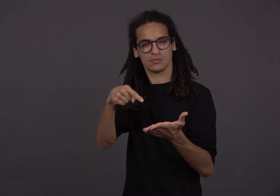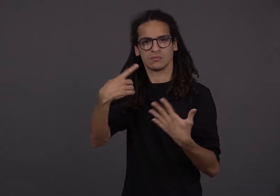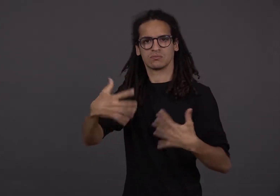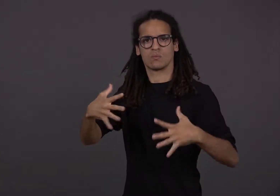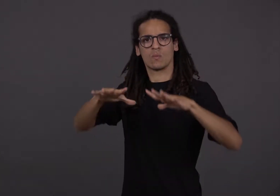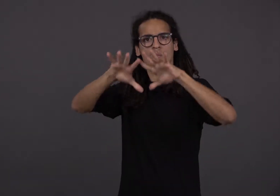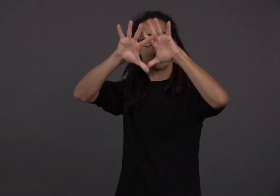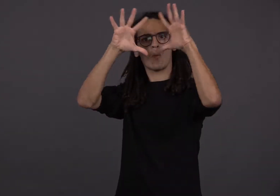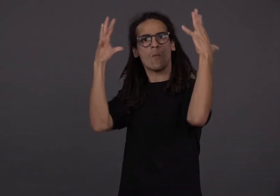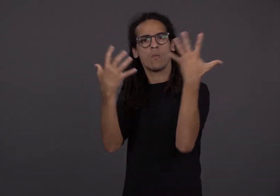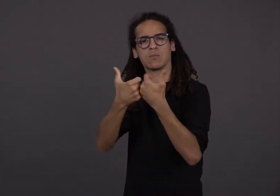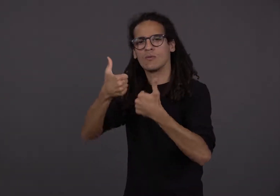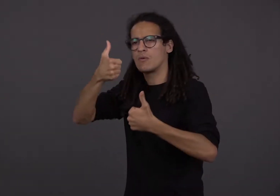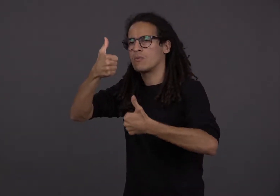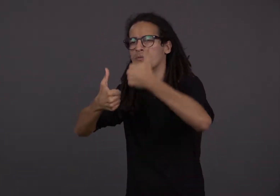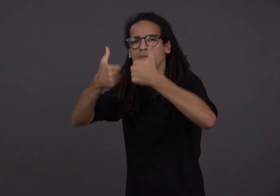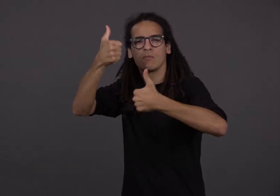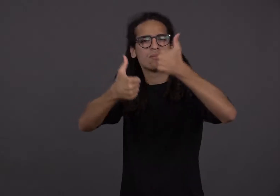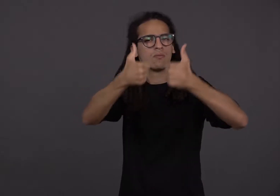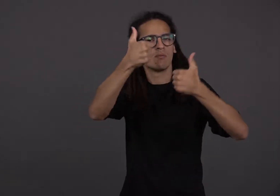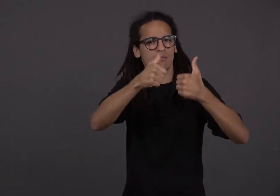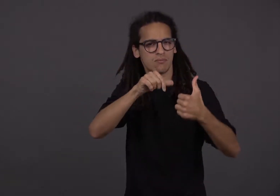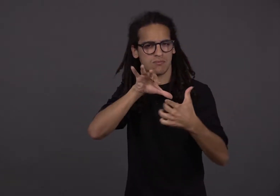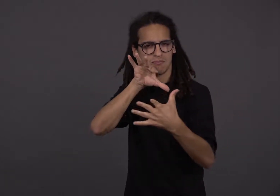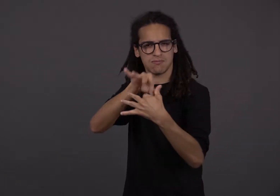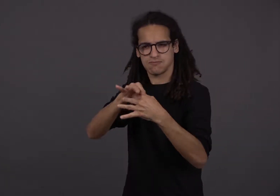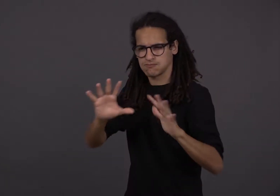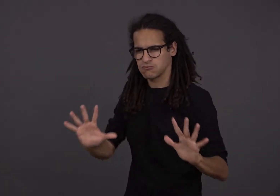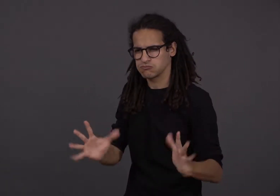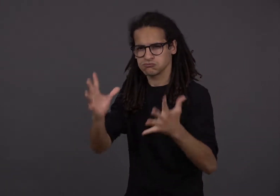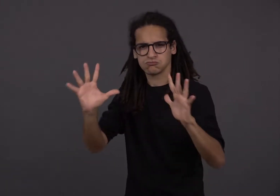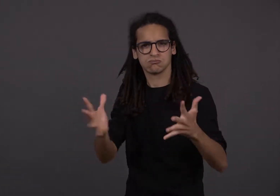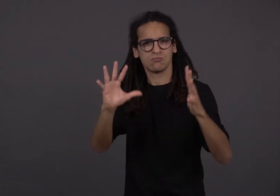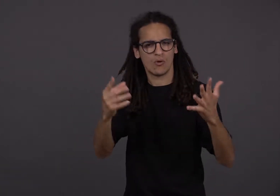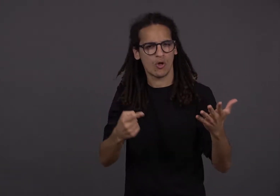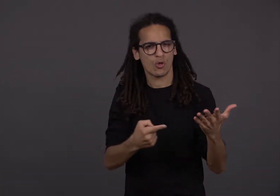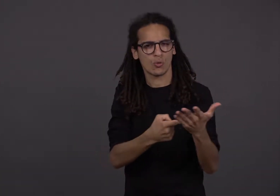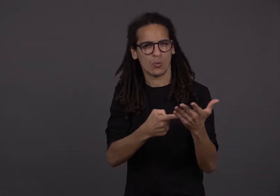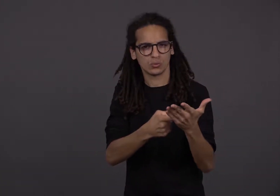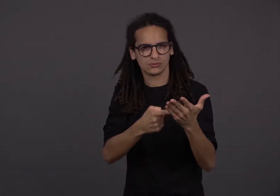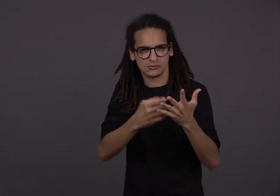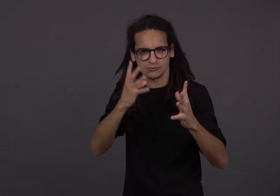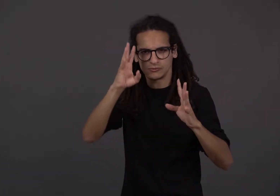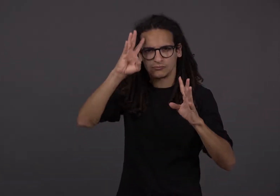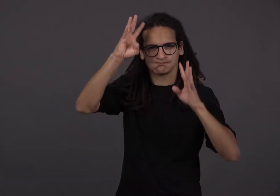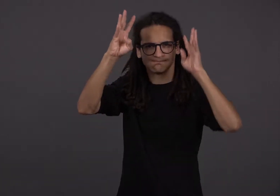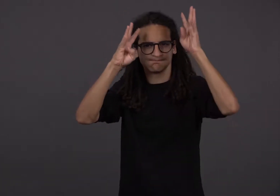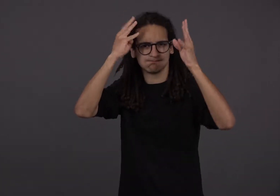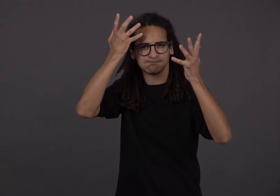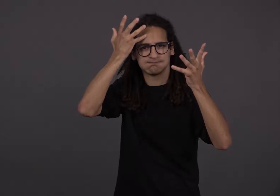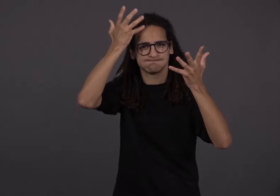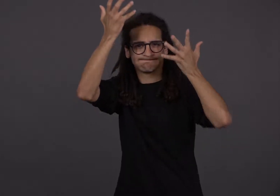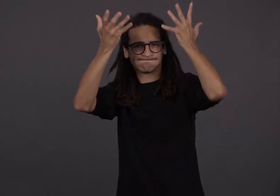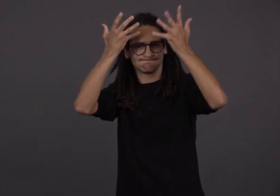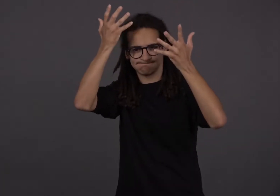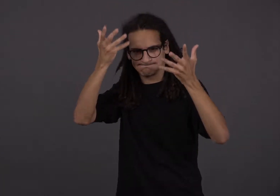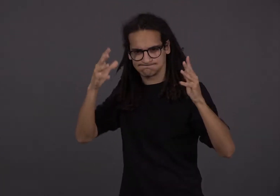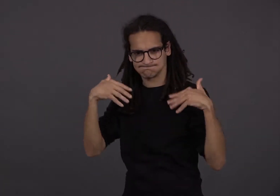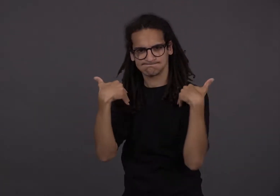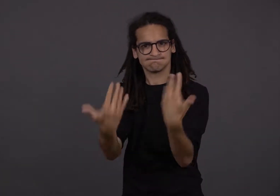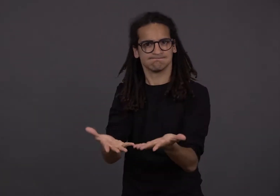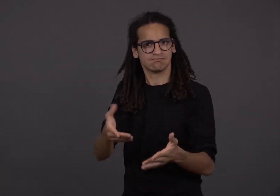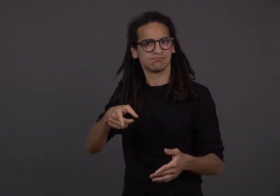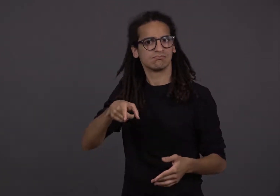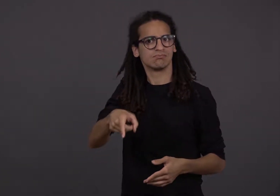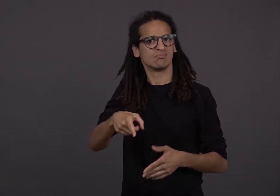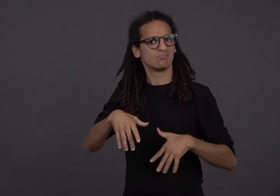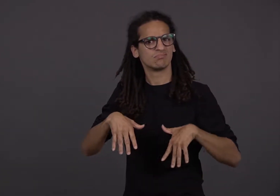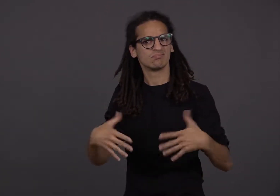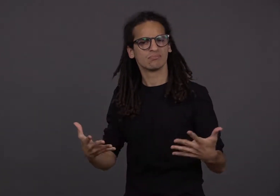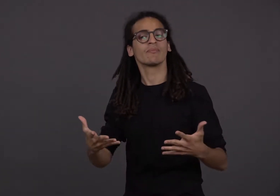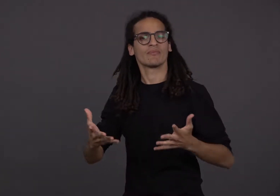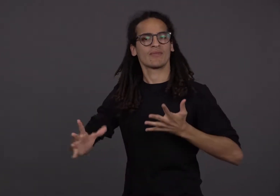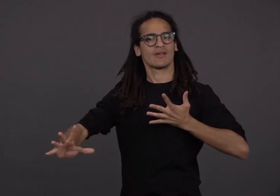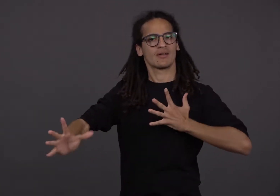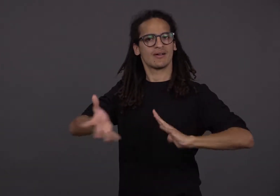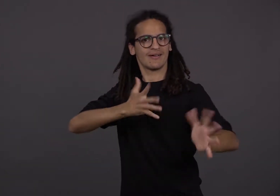a global competition to source technology-based innovations that increase access